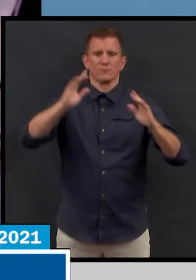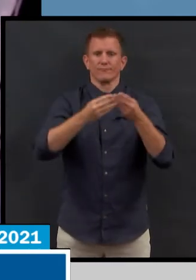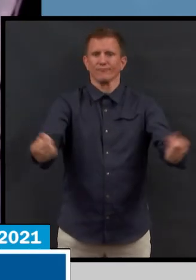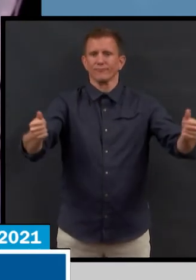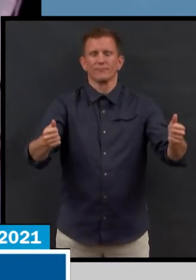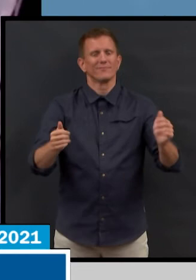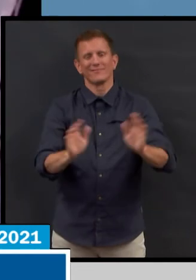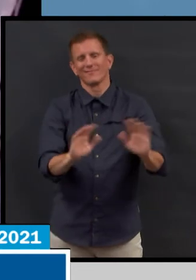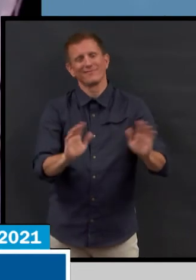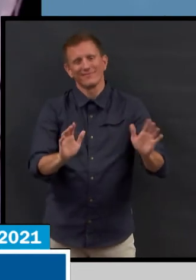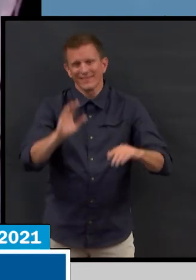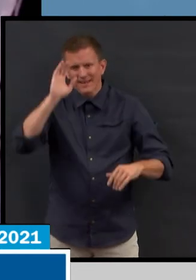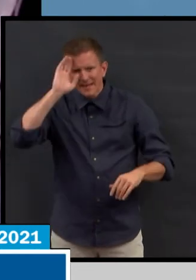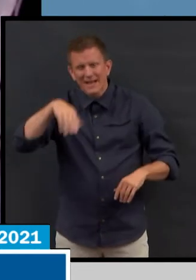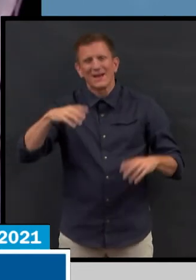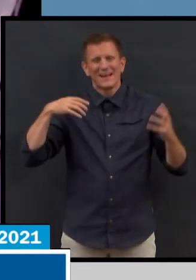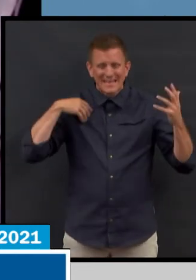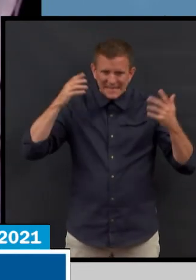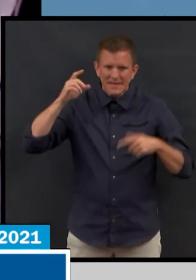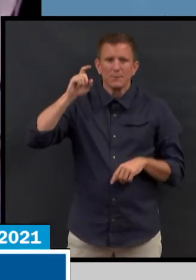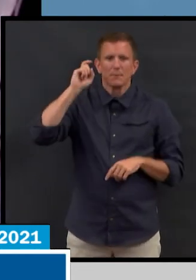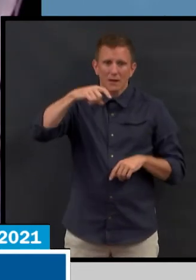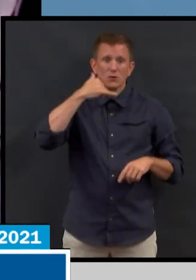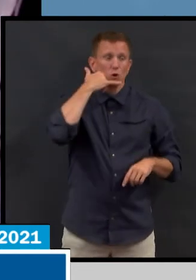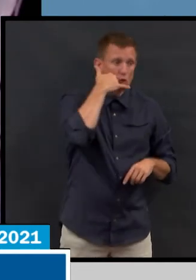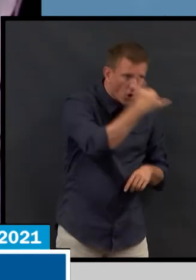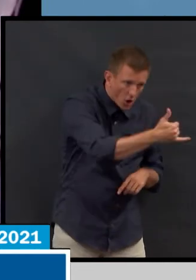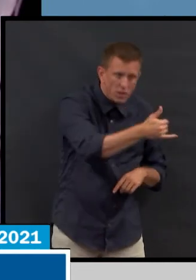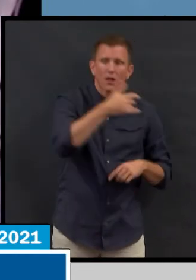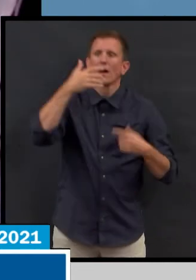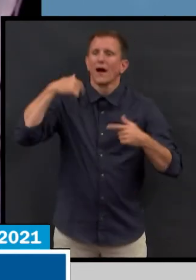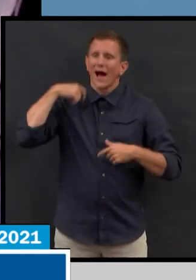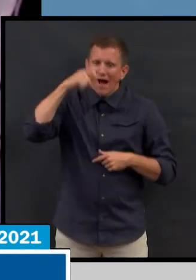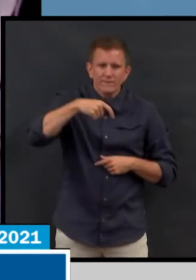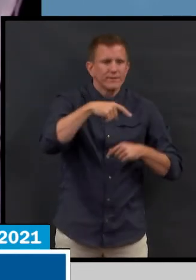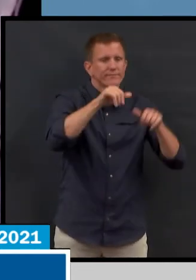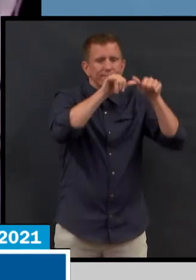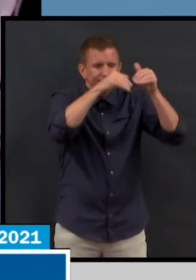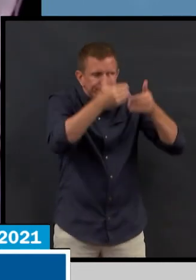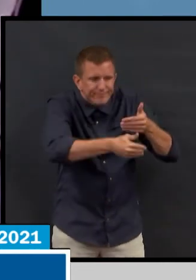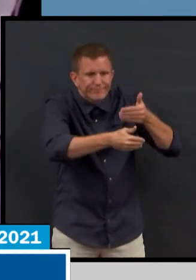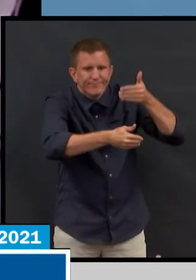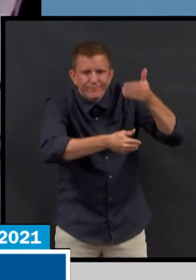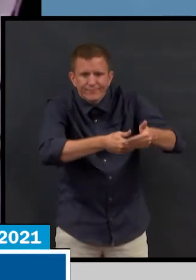through so all of these terrific questions i am going to move on and again brita will be here